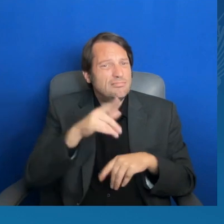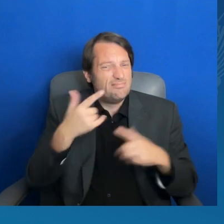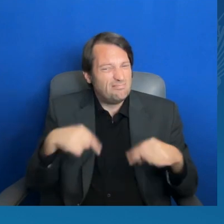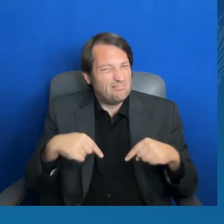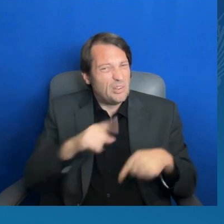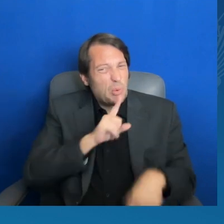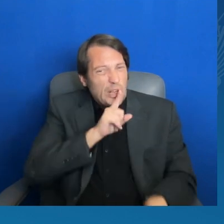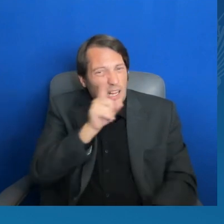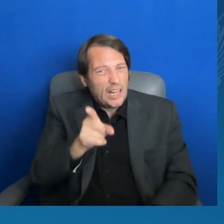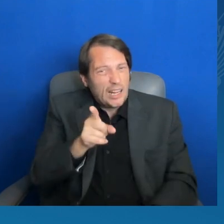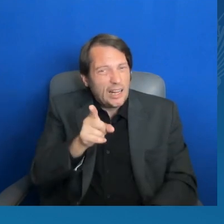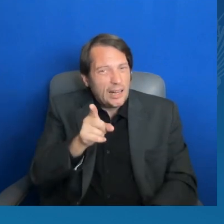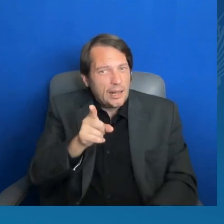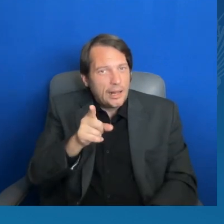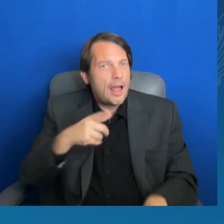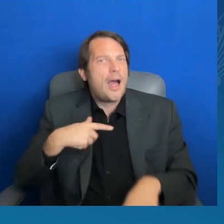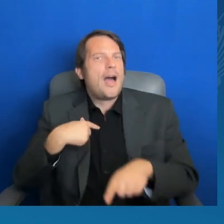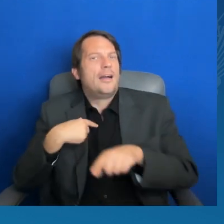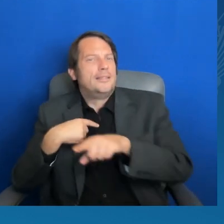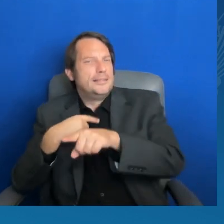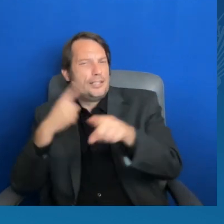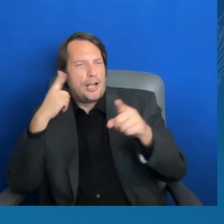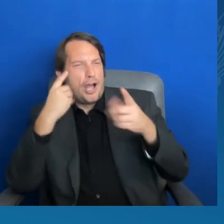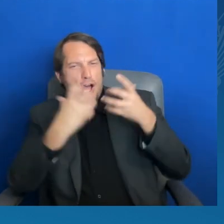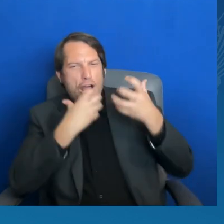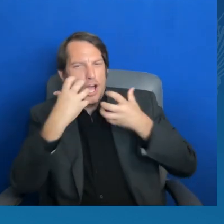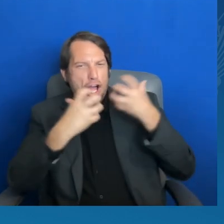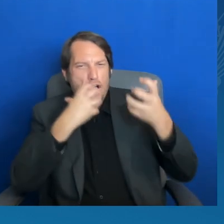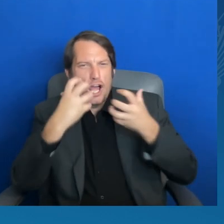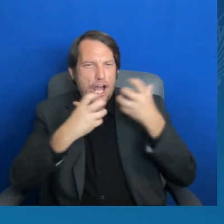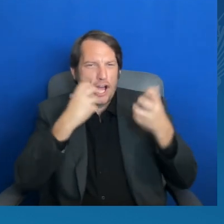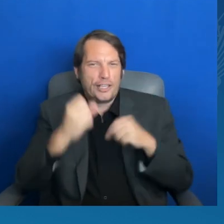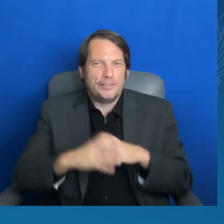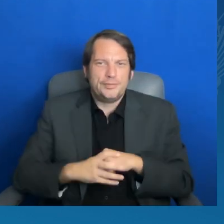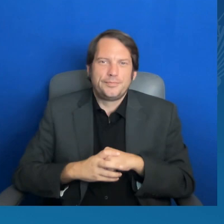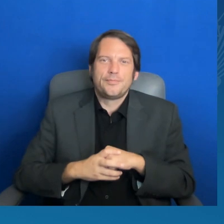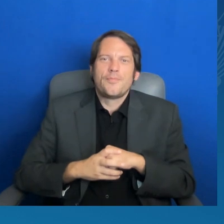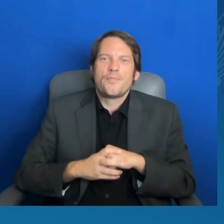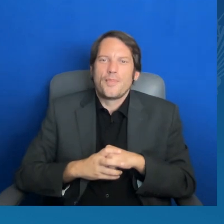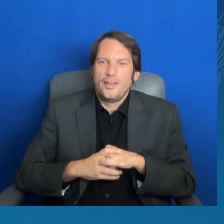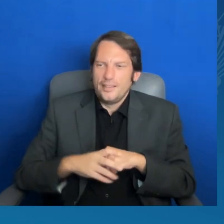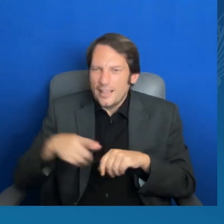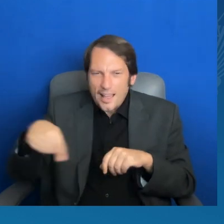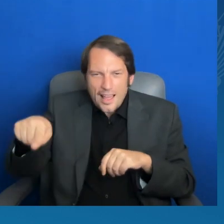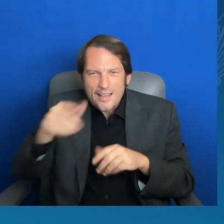The Vice President: Wait -- but, look -- look what I'm about to do: My husband grew up in New Jersey. Ms. Ferrell-Zabala: We've got Jersey here, too.